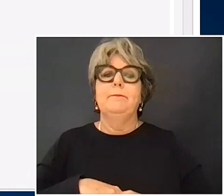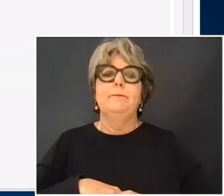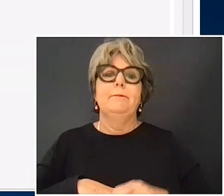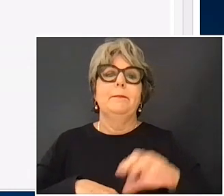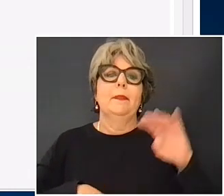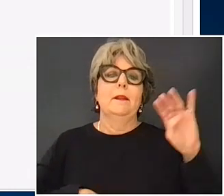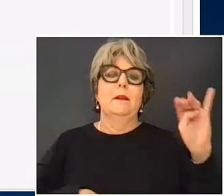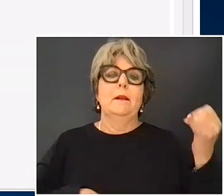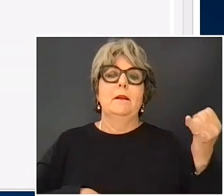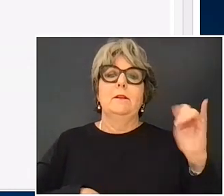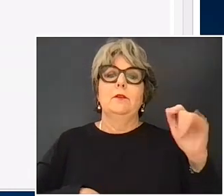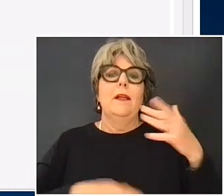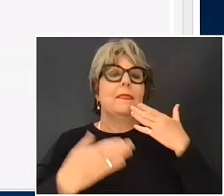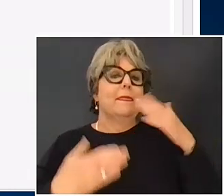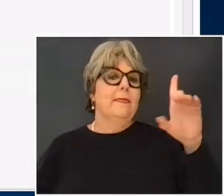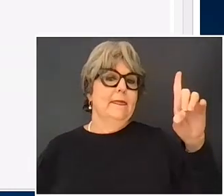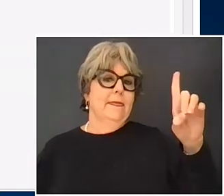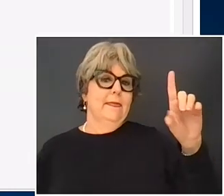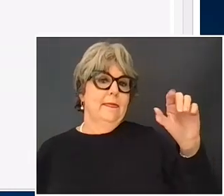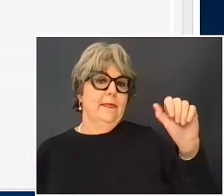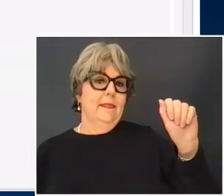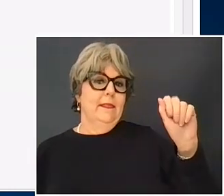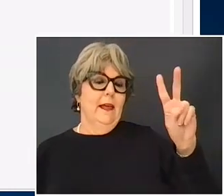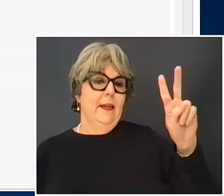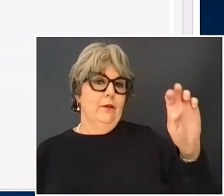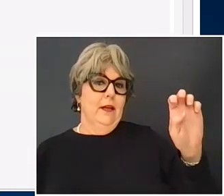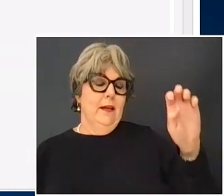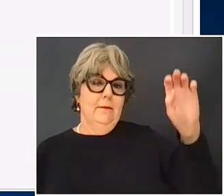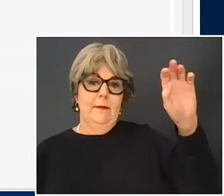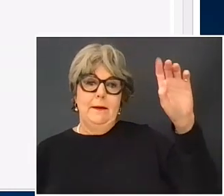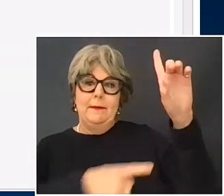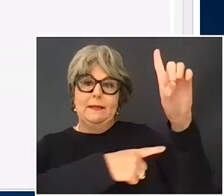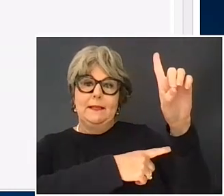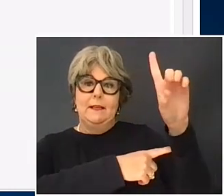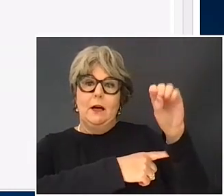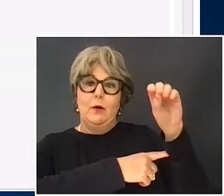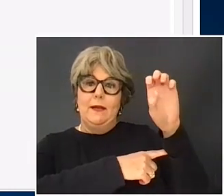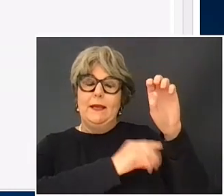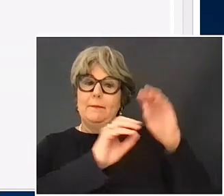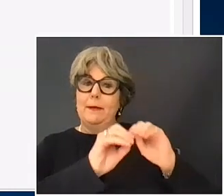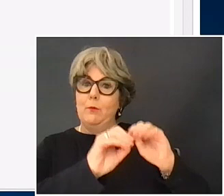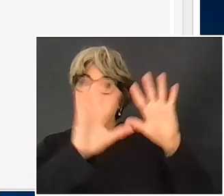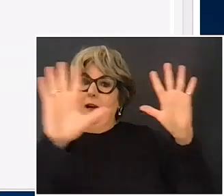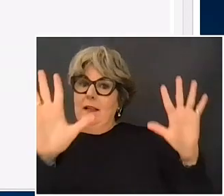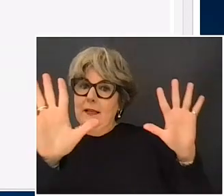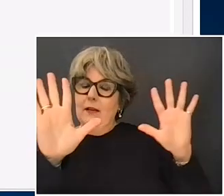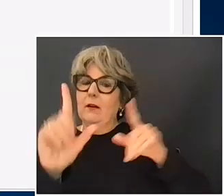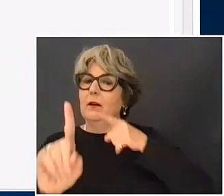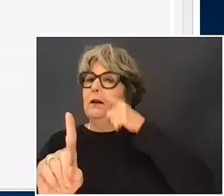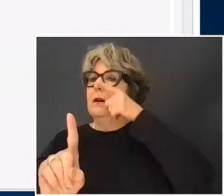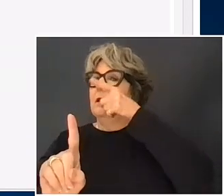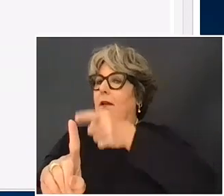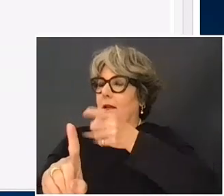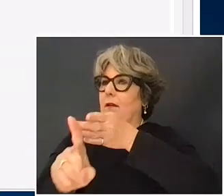Thanks, Dave. I would just suggest that maybe the Department can be more clear in some of the language here that it's speaking specific to just instructional